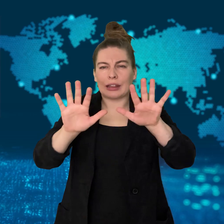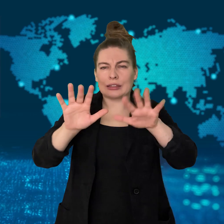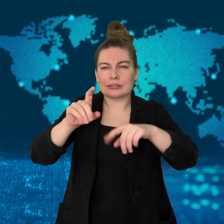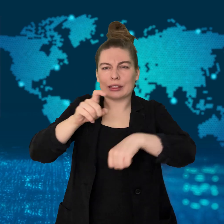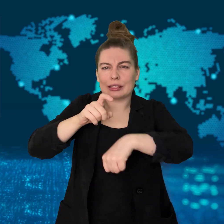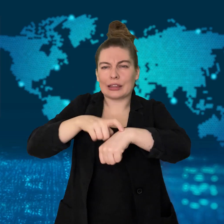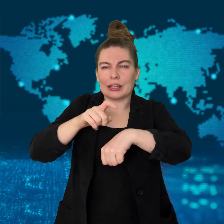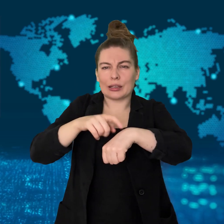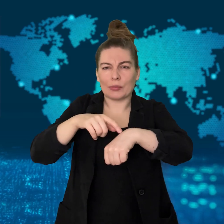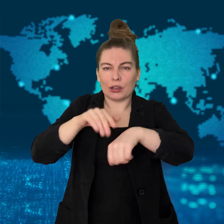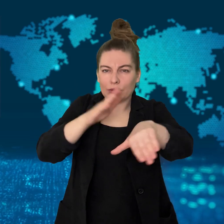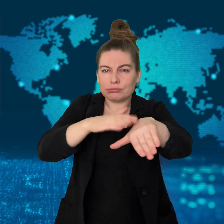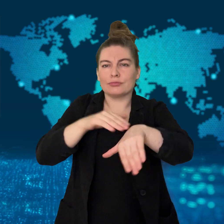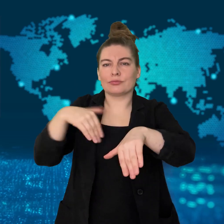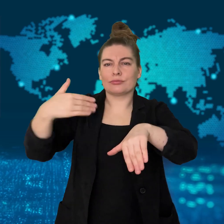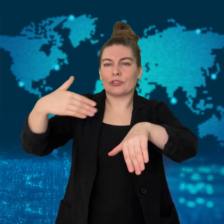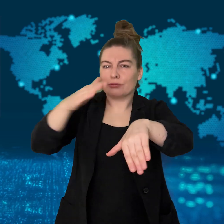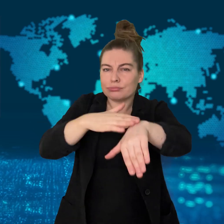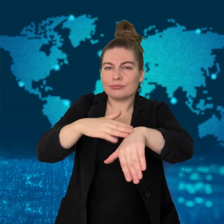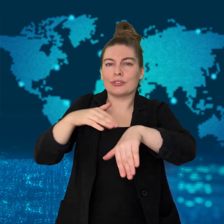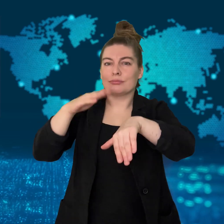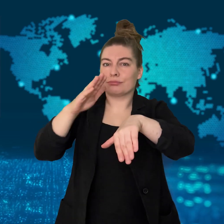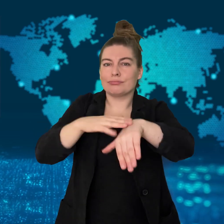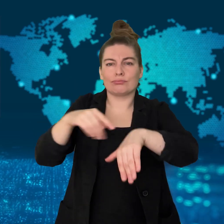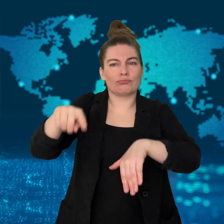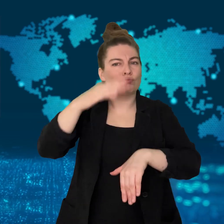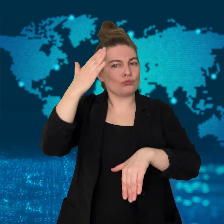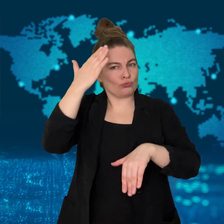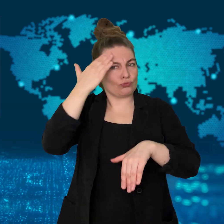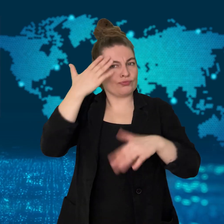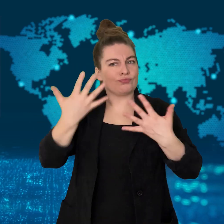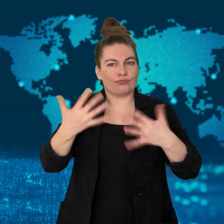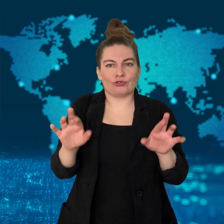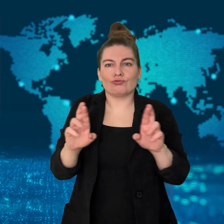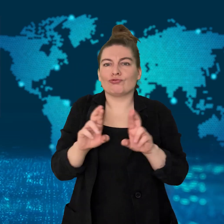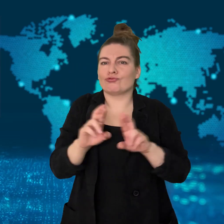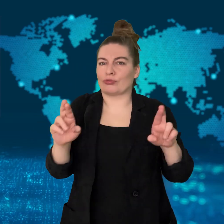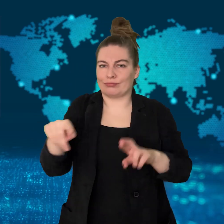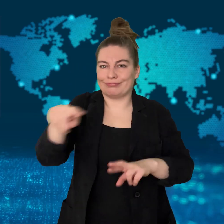the storm as dozens of weather warnings were put in place.